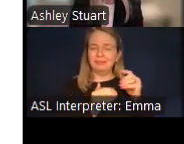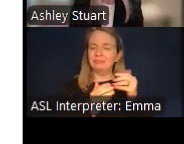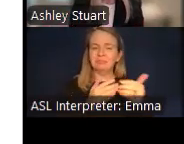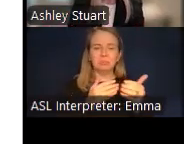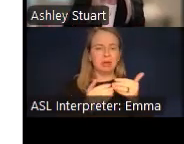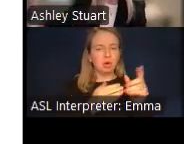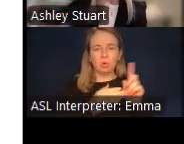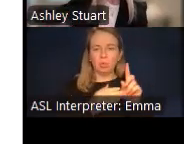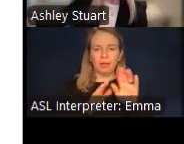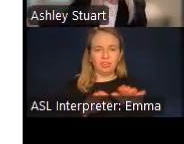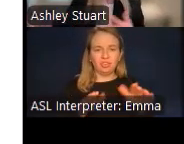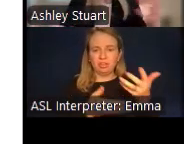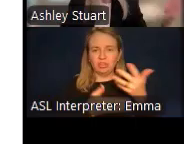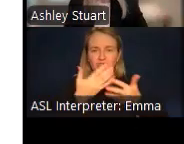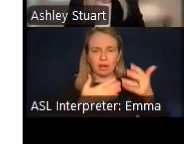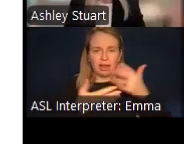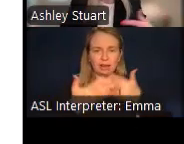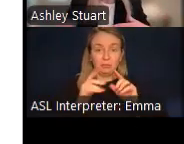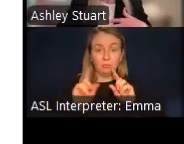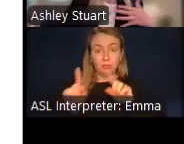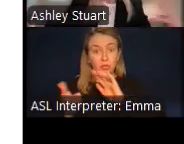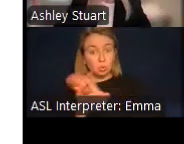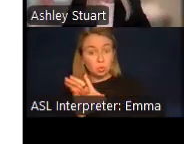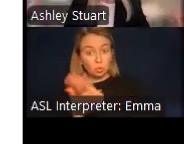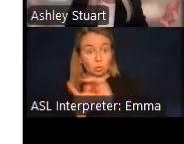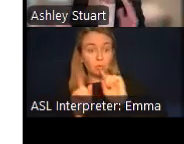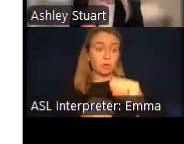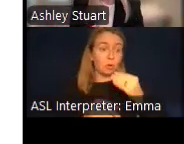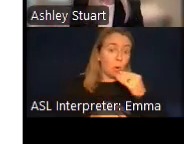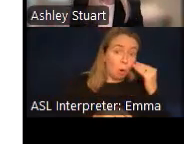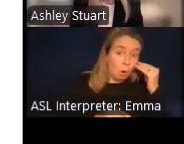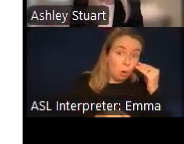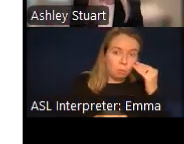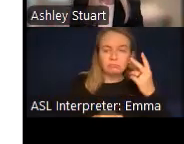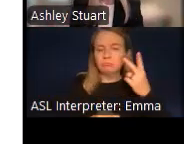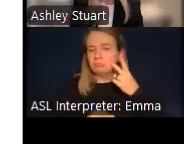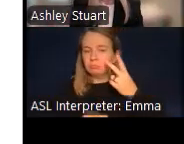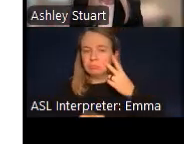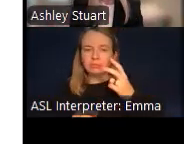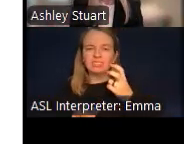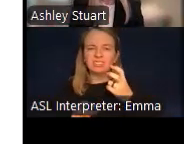interacting, so when they're at school and when they're at home, we're both seeing those difficulties sustaining attention.